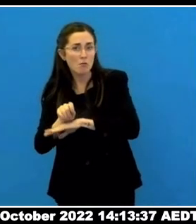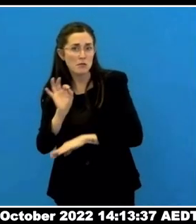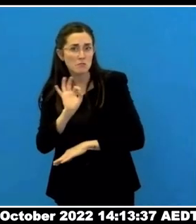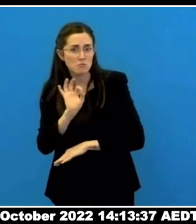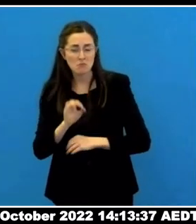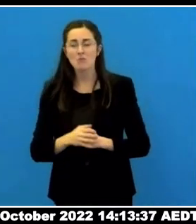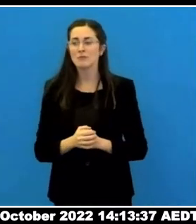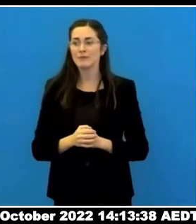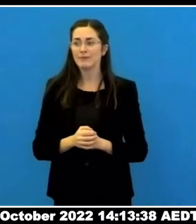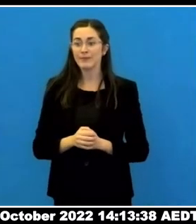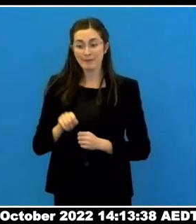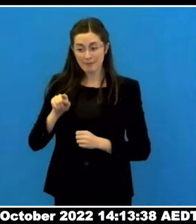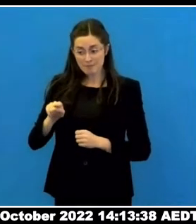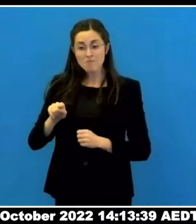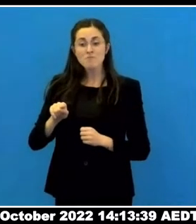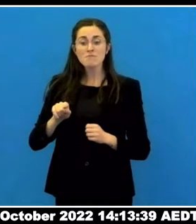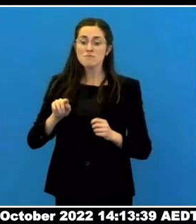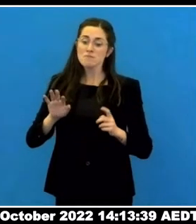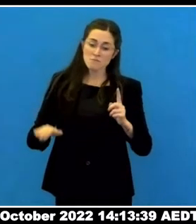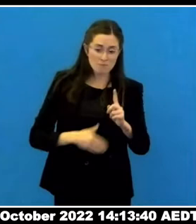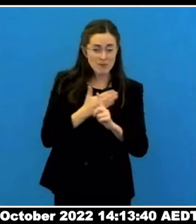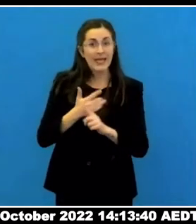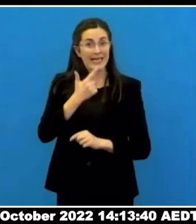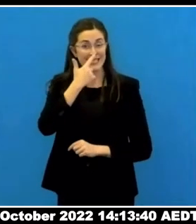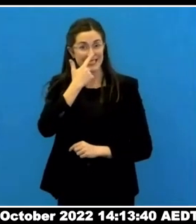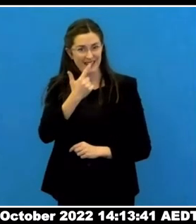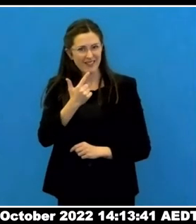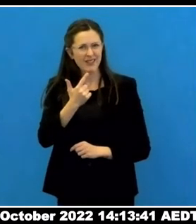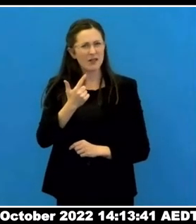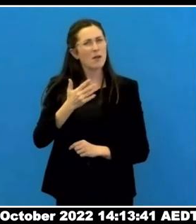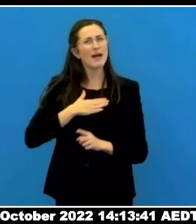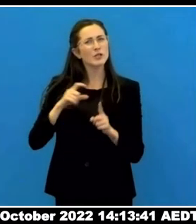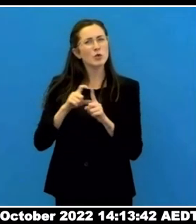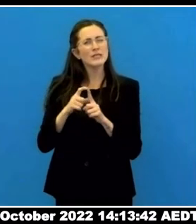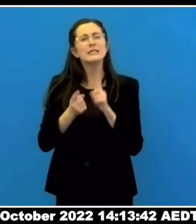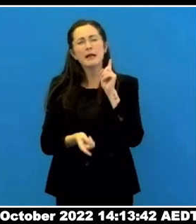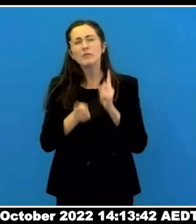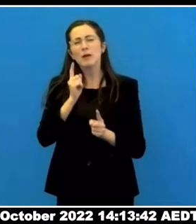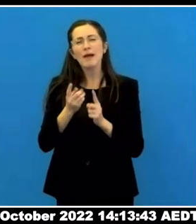Up until she turned 7 years of age, my daughter got some allied health support,